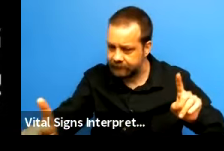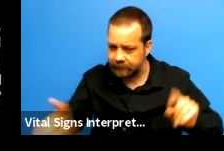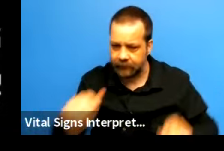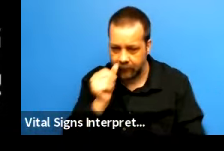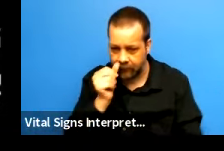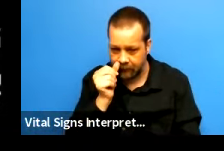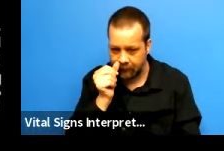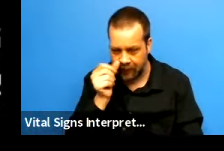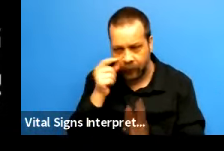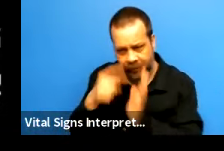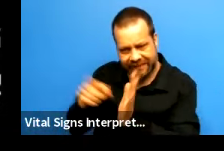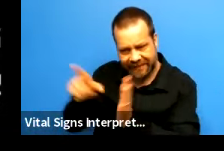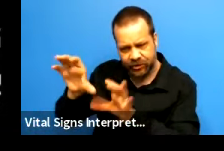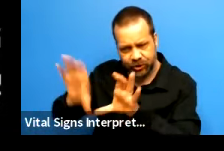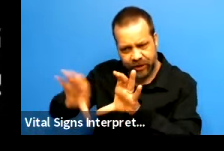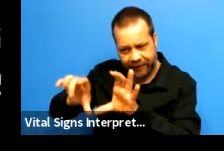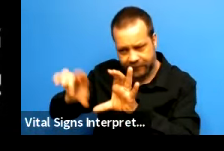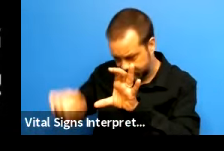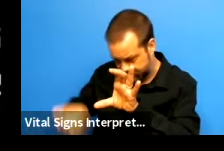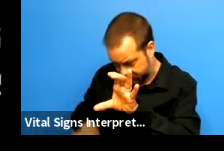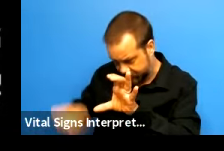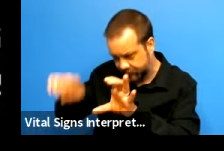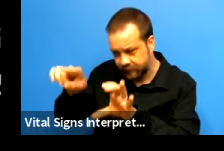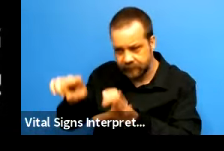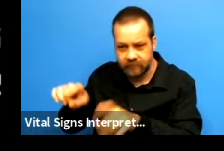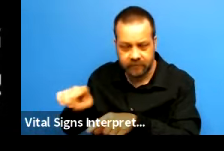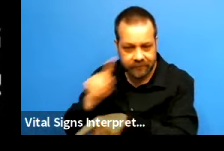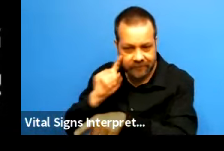even if we're in the same workplace still going ahead